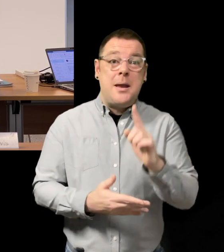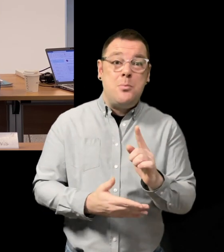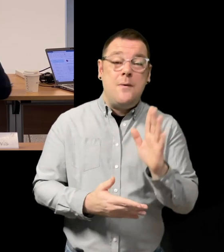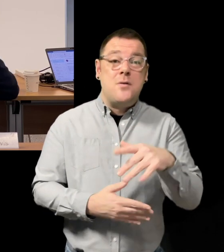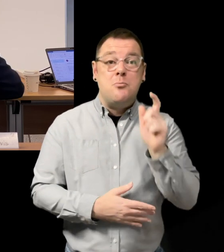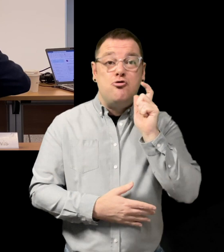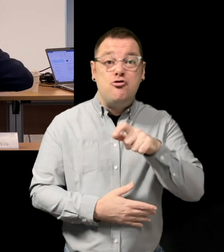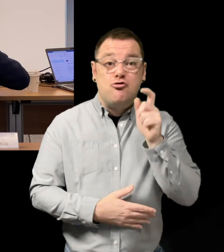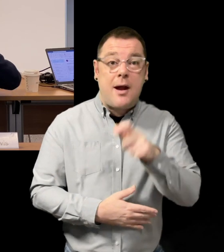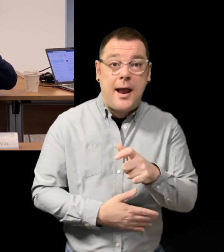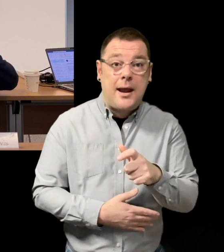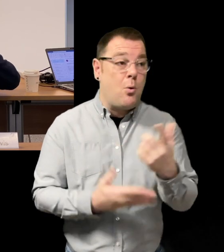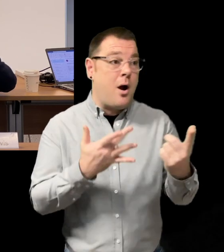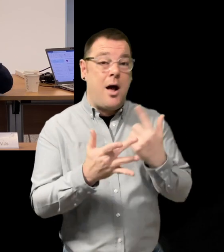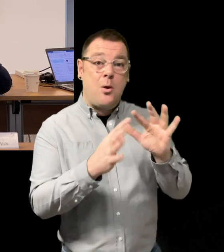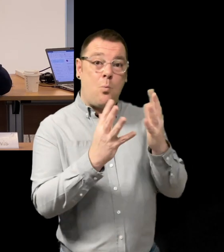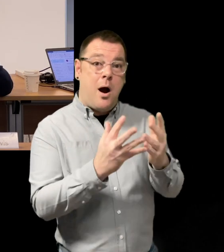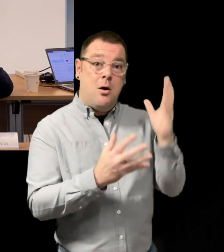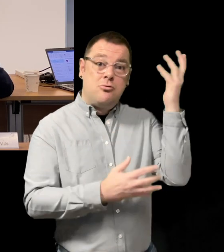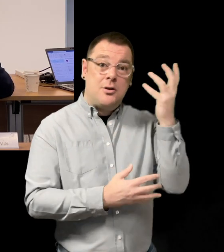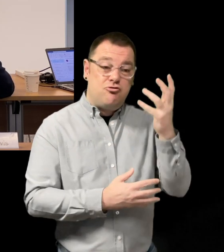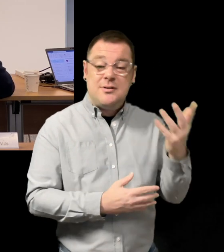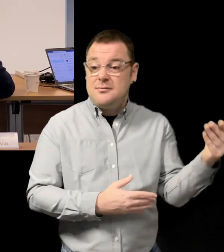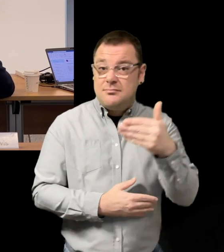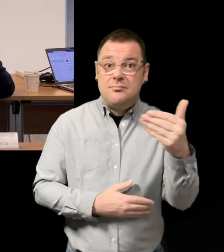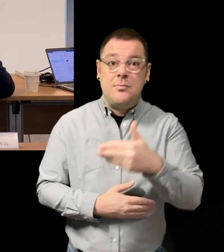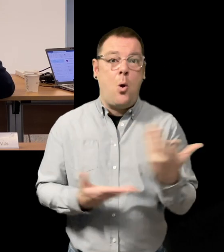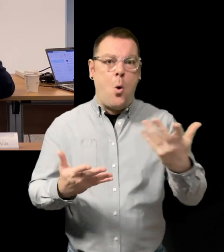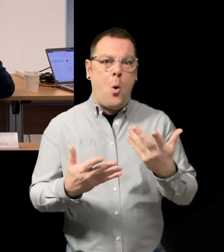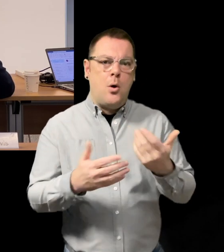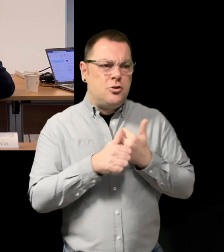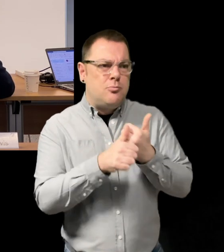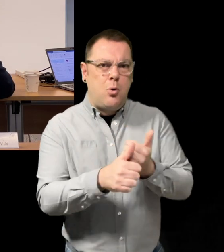from Ukraine or other parts of the world, or mobilising support across Surrey